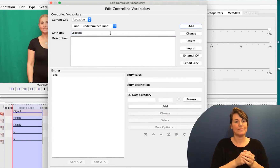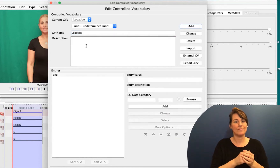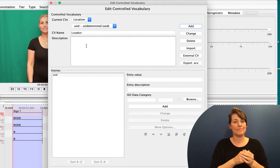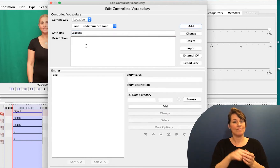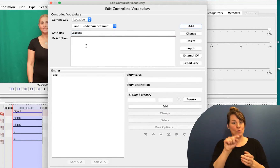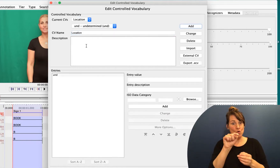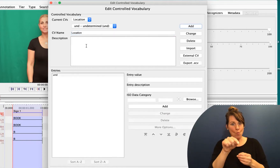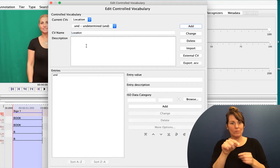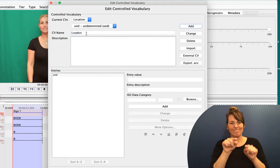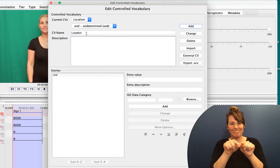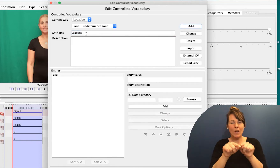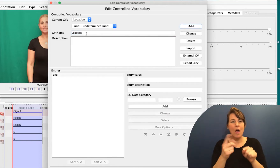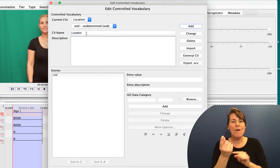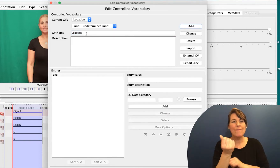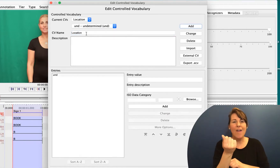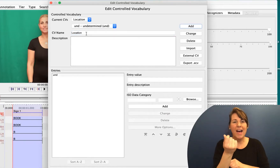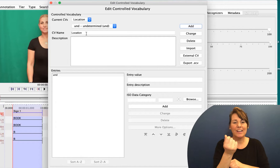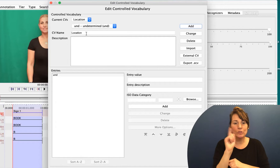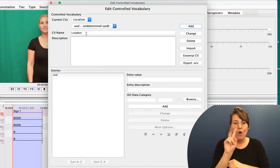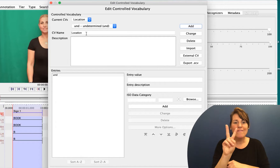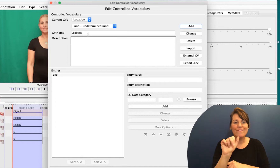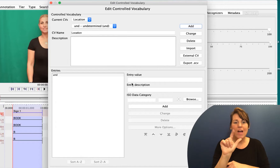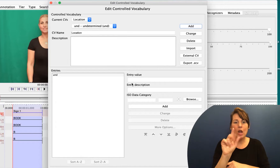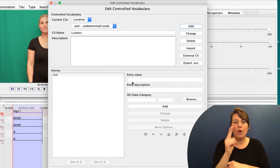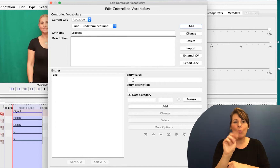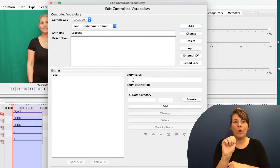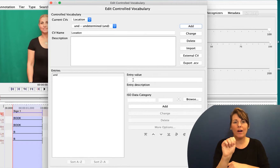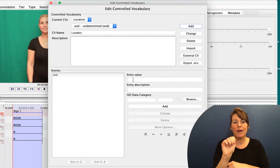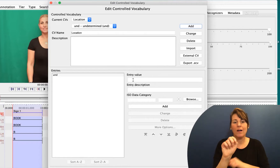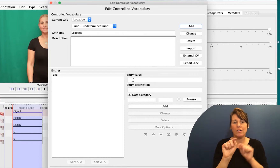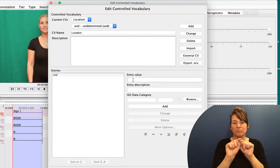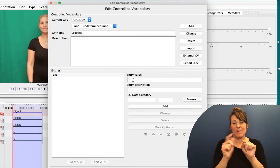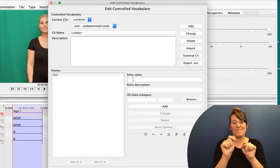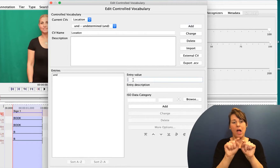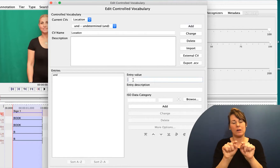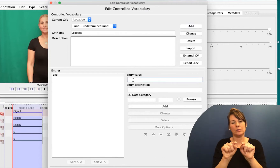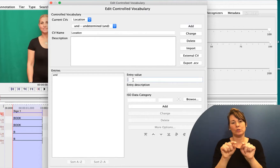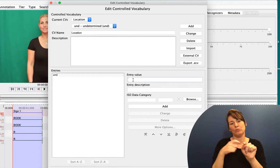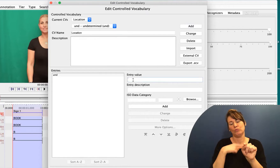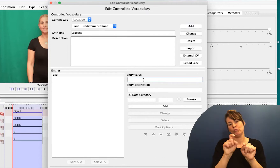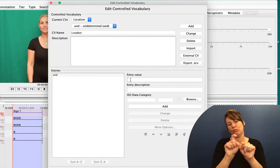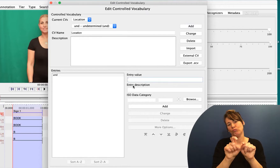Now I have the "location" control vocabulary list. But I need to enter values.